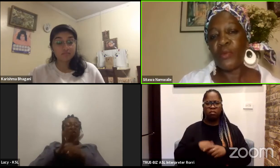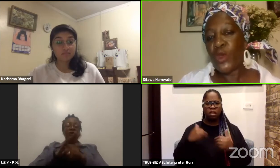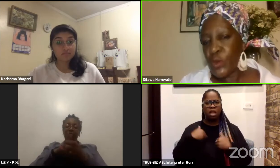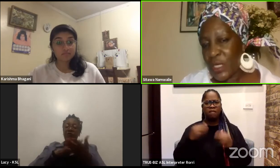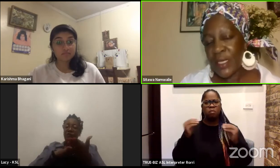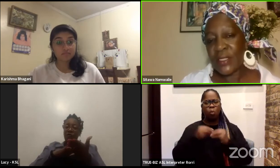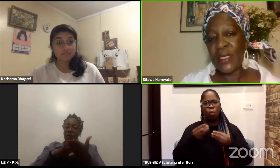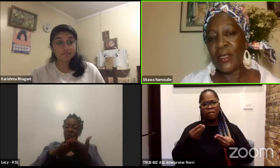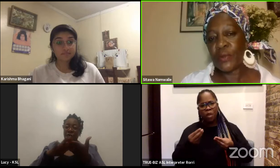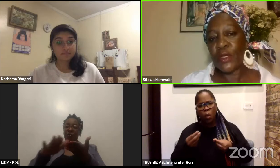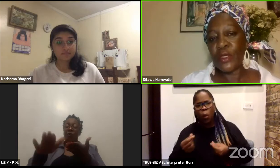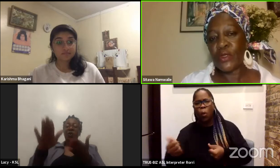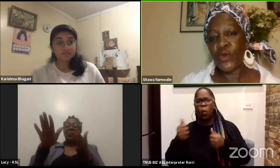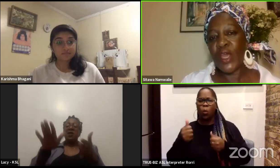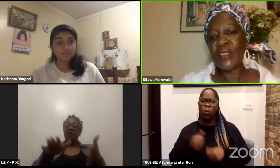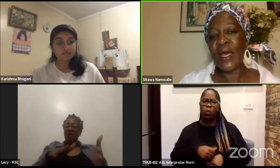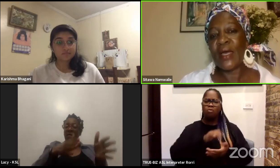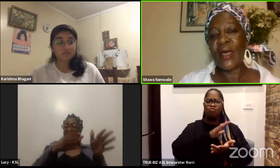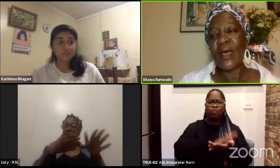and the music is greater.